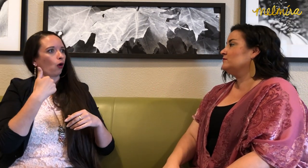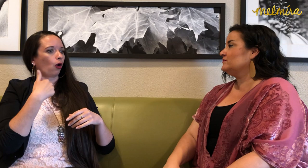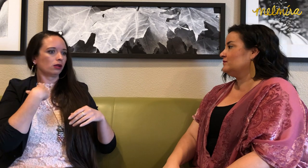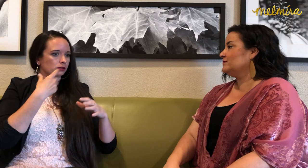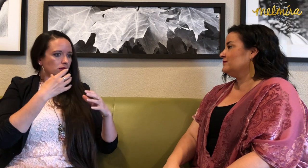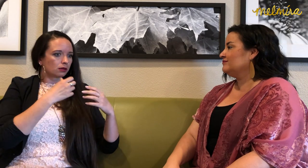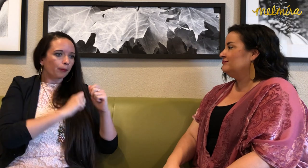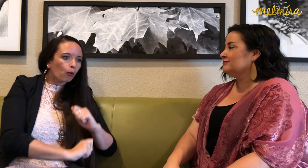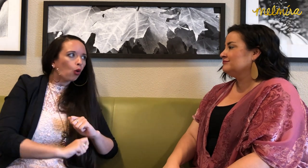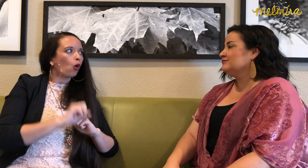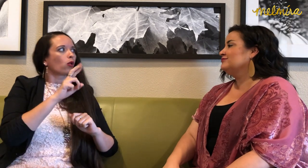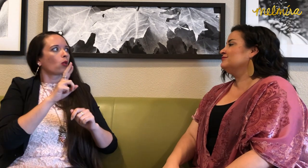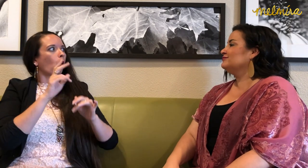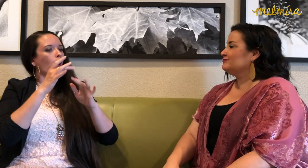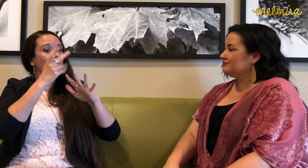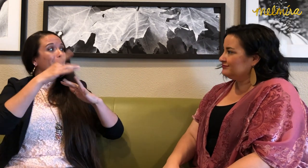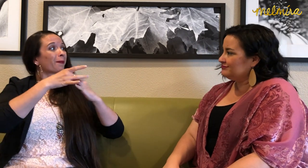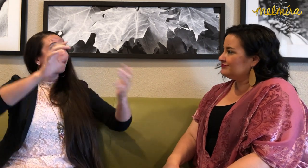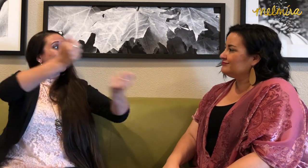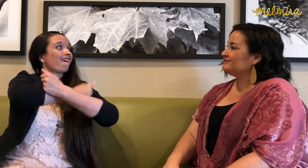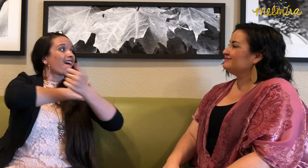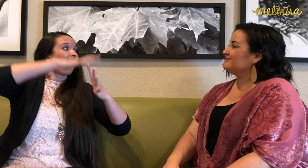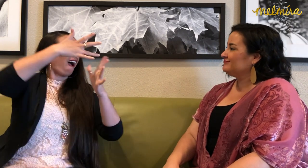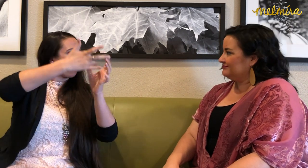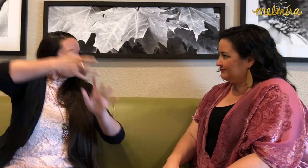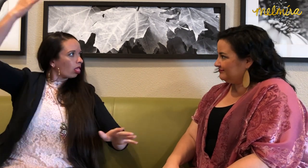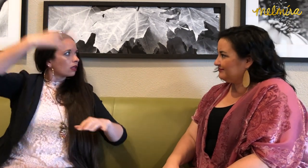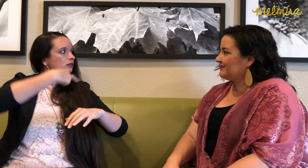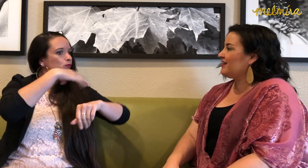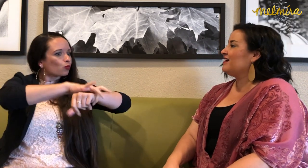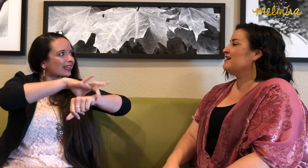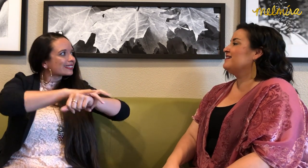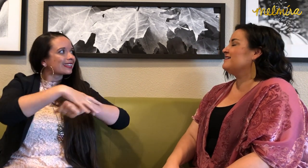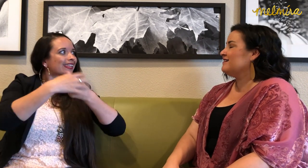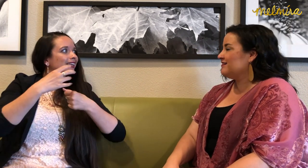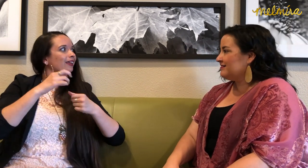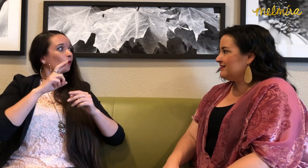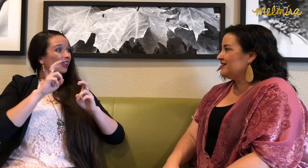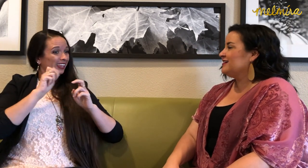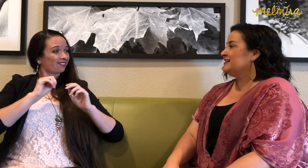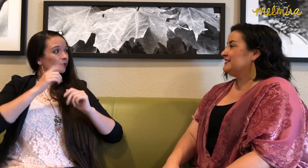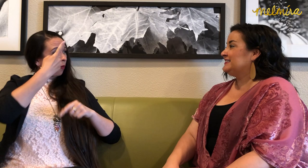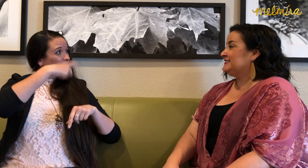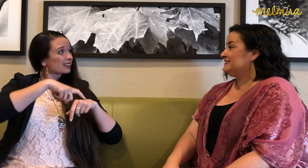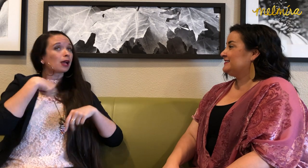because it can be easily pulled or when people hug me their bracelets or other things can get stuck in my hair.